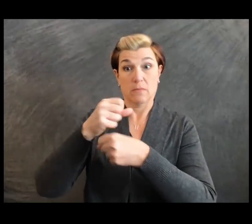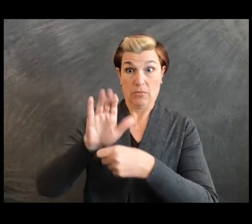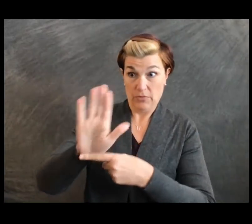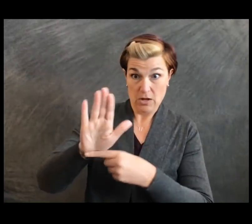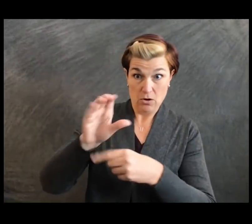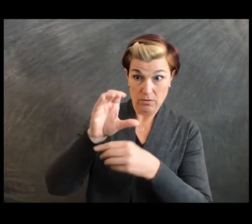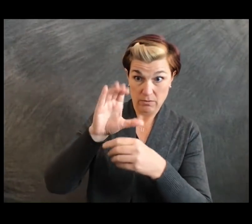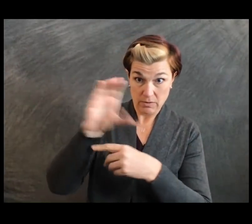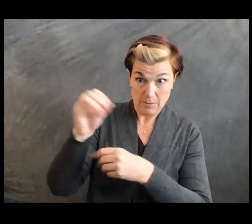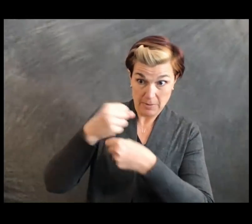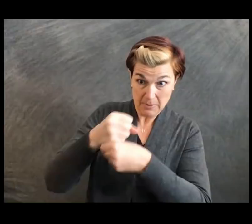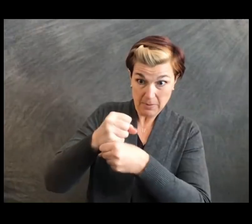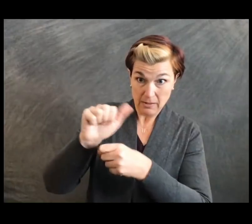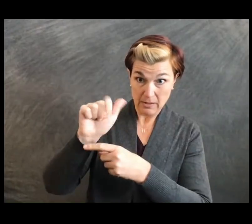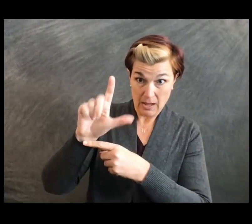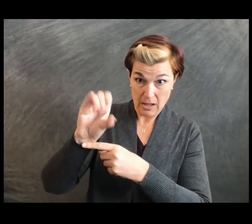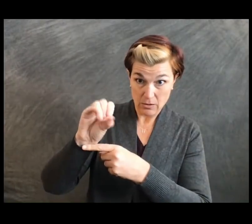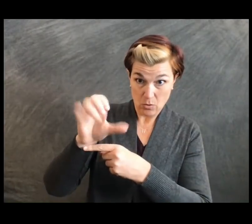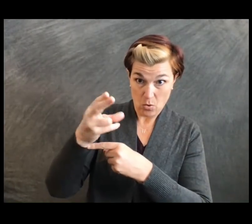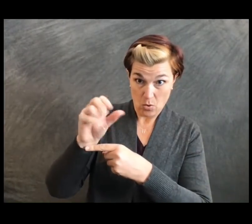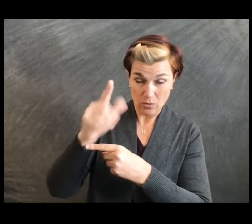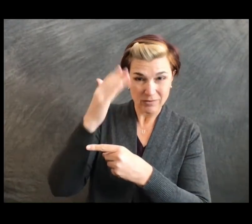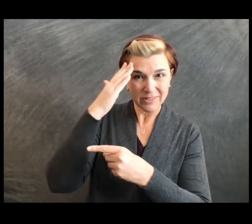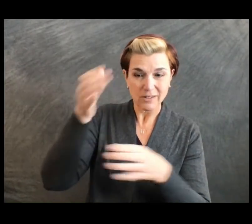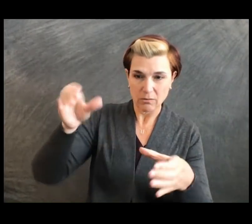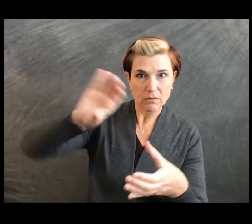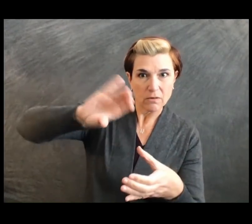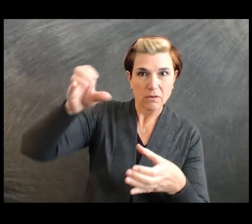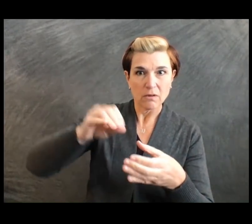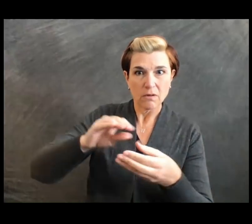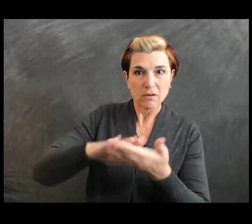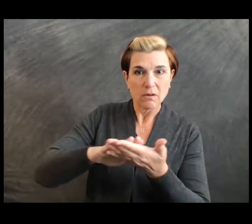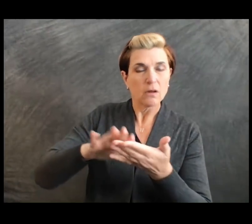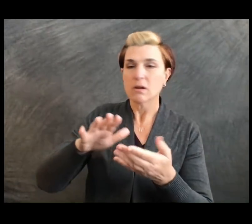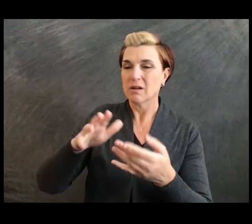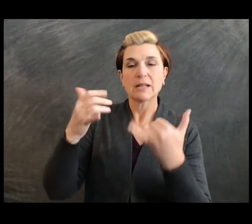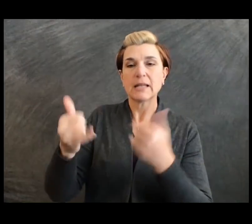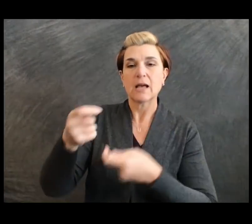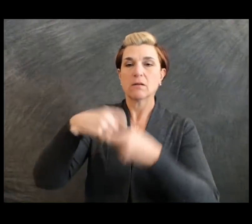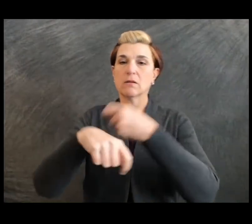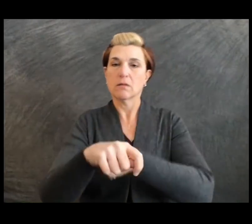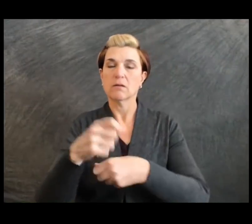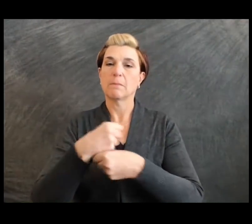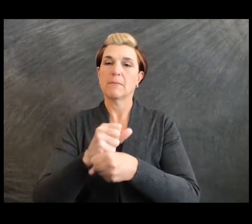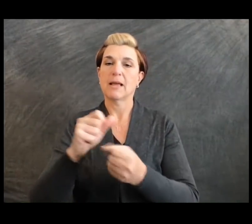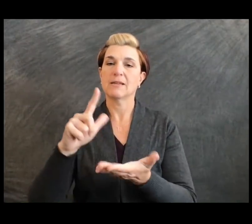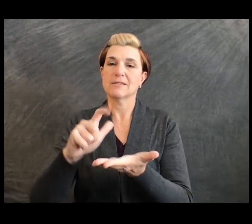and they've been unbelievable they really pernod ricard their first